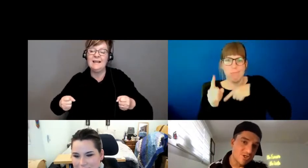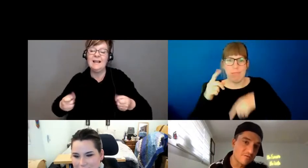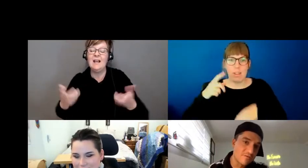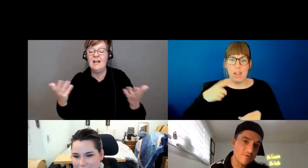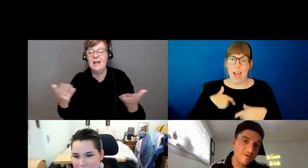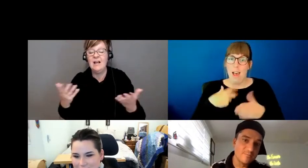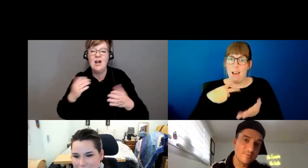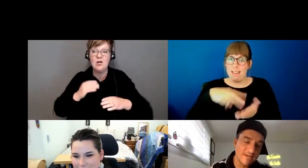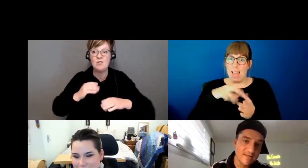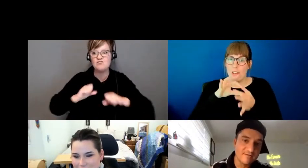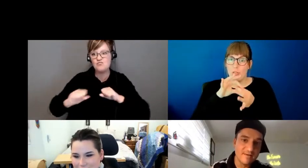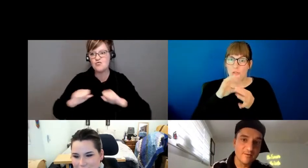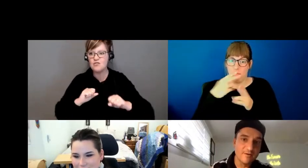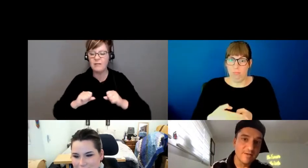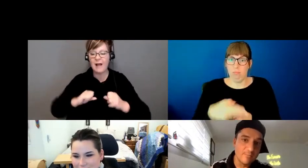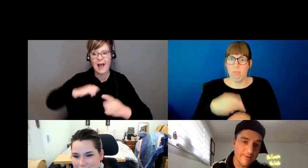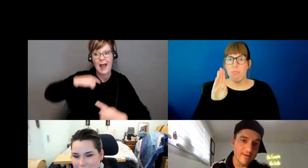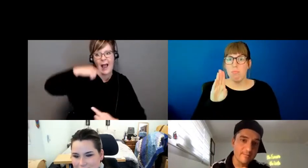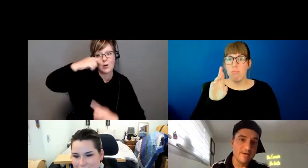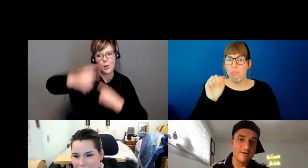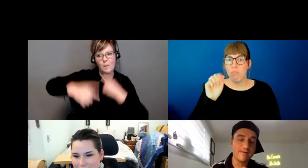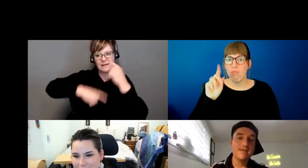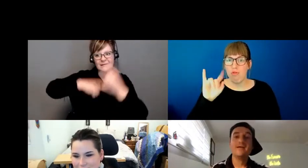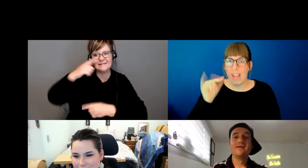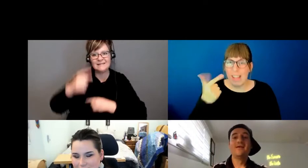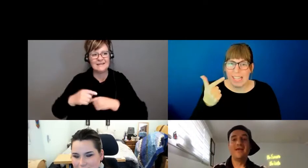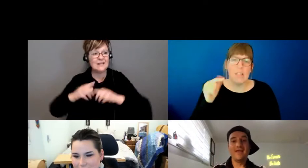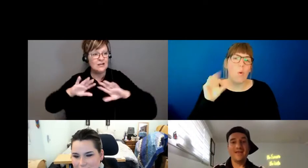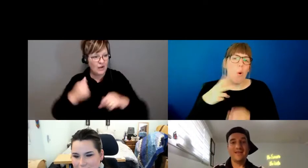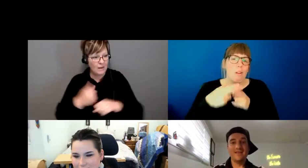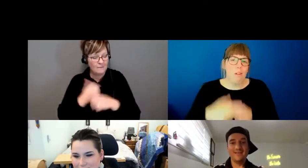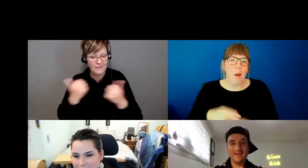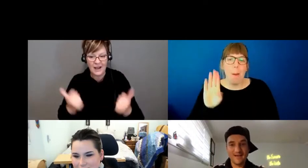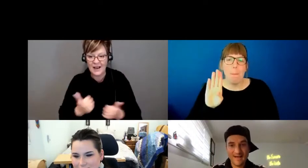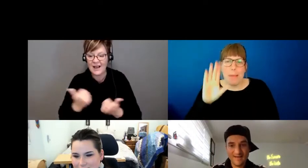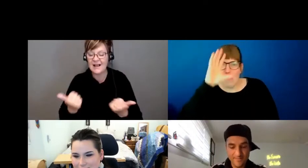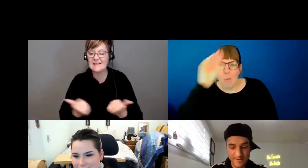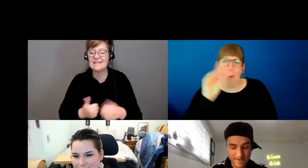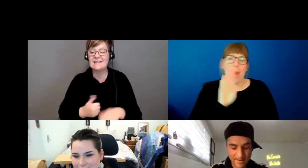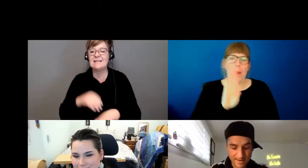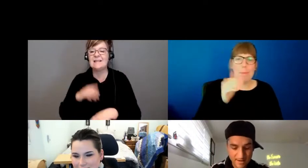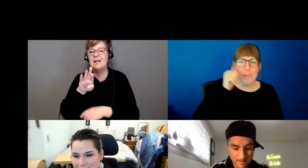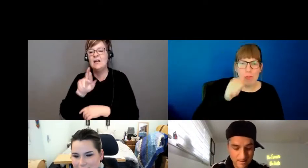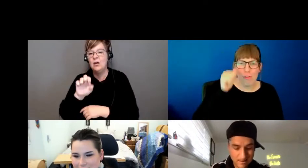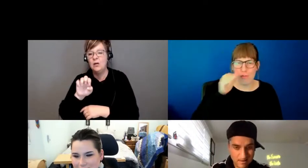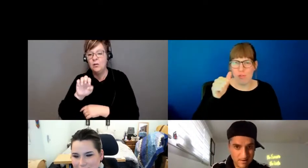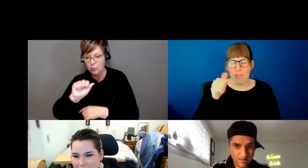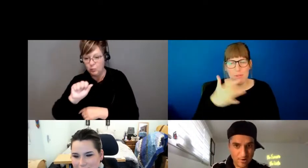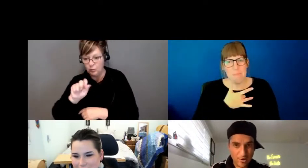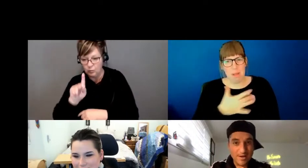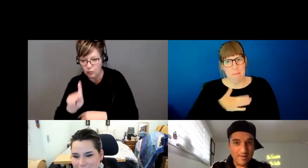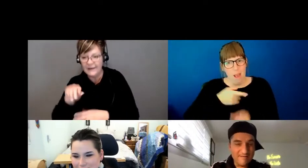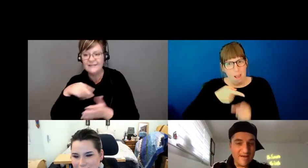IS ALSO KNOWN AS BREAK DANCING OR BEAT BOYING OR BEAT GIRLING. I HAVE BEEN EARNING A LIVING